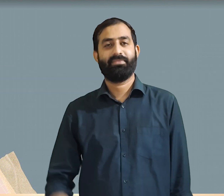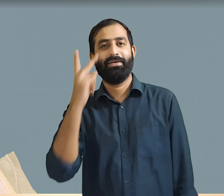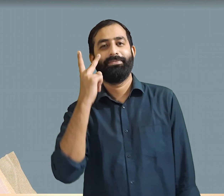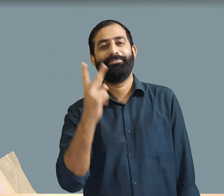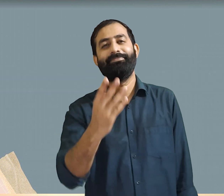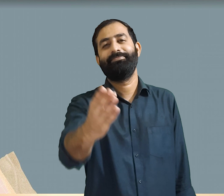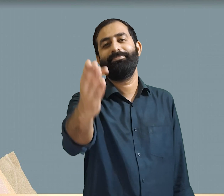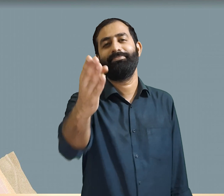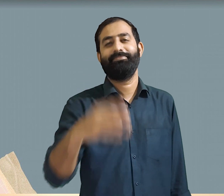Let's take a look at the topic.